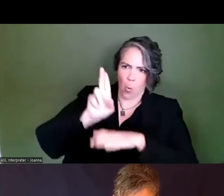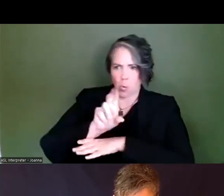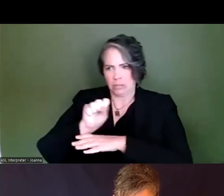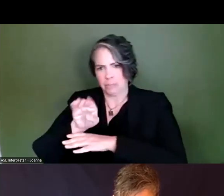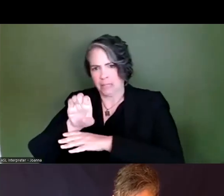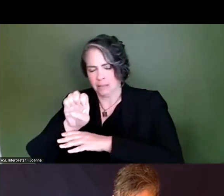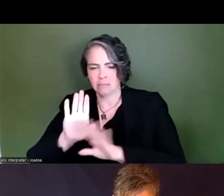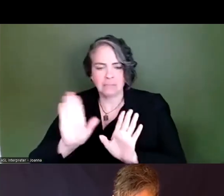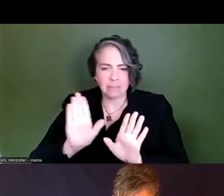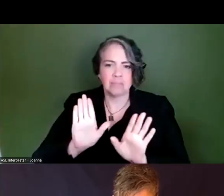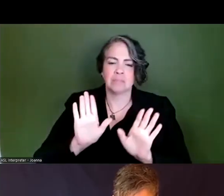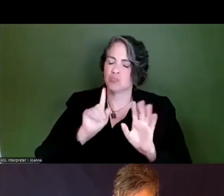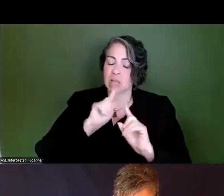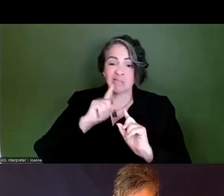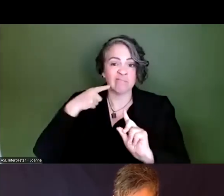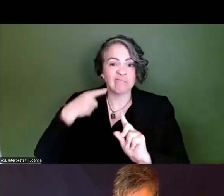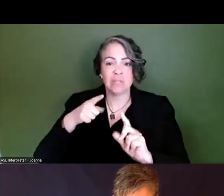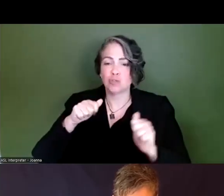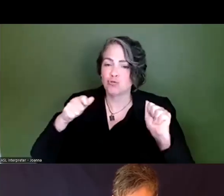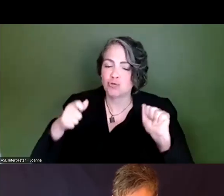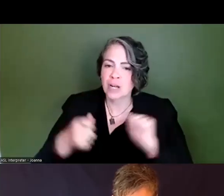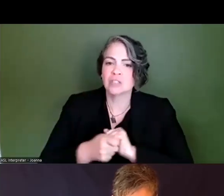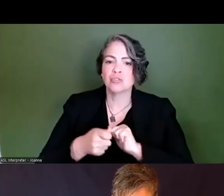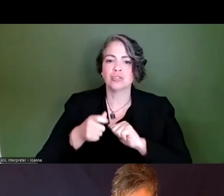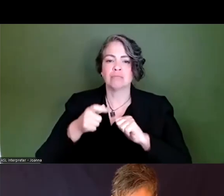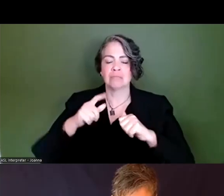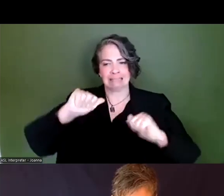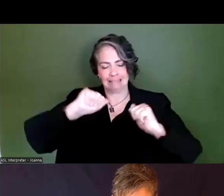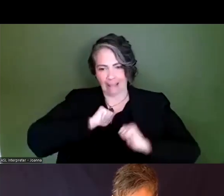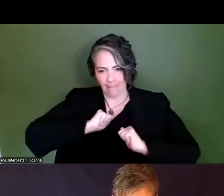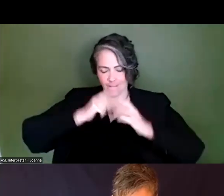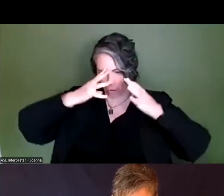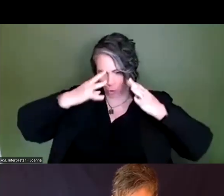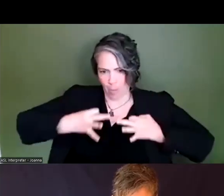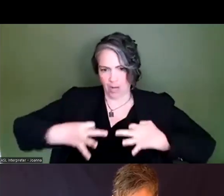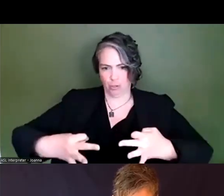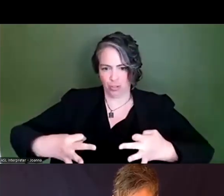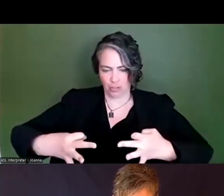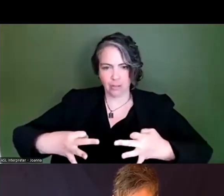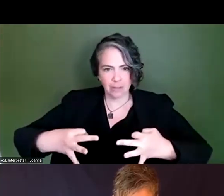of change and supporting self-determination. And like when we look at that, that definition,